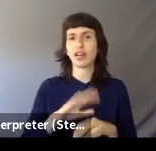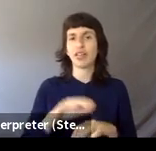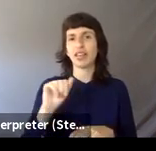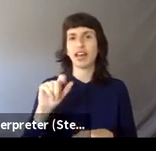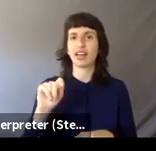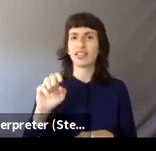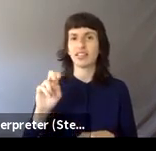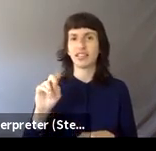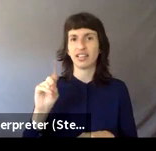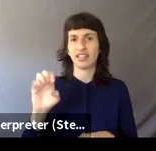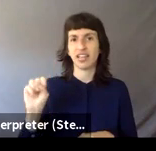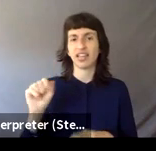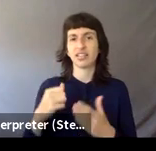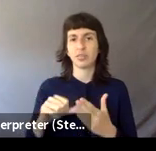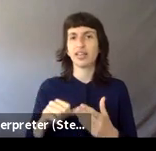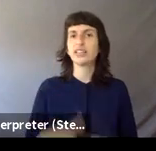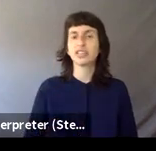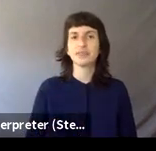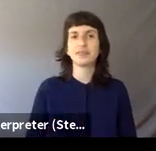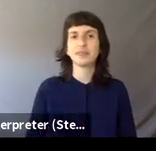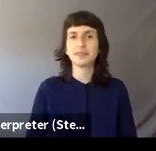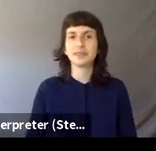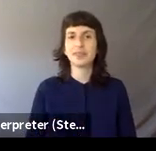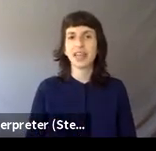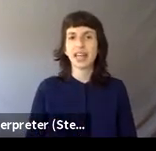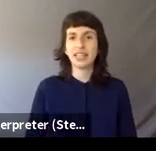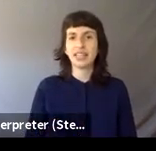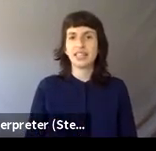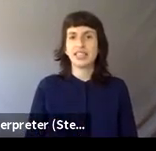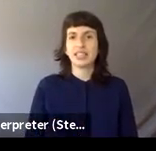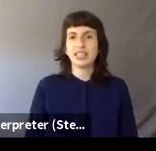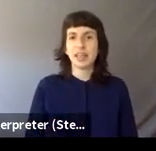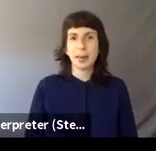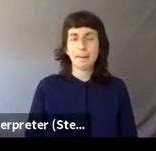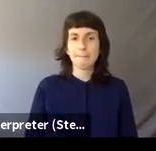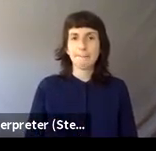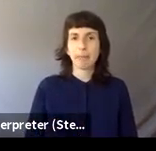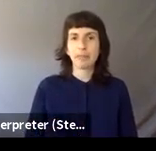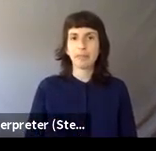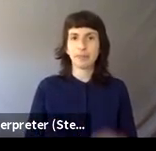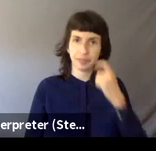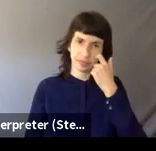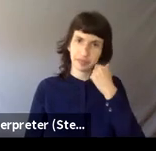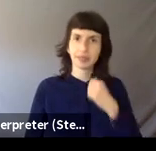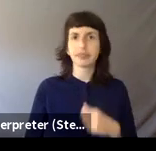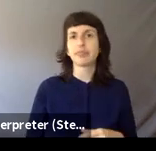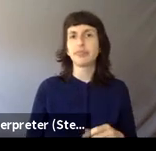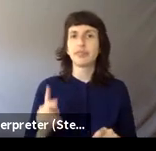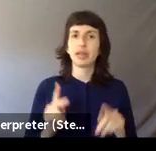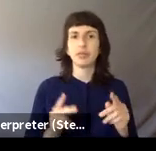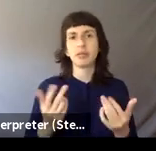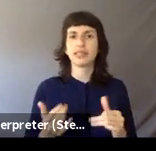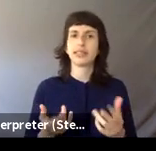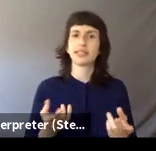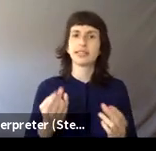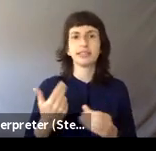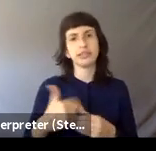Kristina: Just know I'm in the background, Amy, checking on our other two panelists to see if they're in the attendees page.